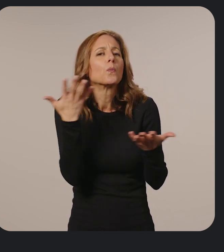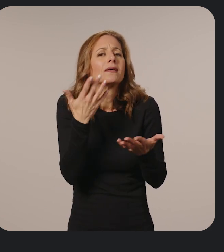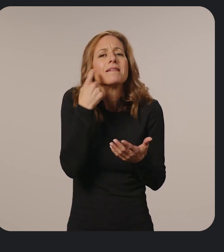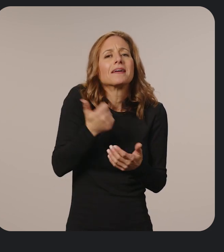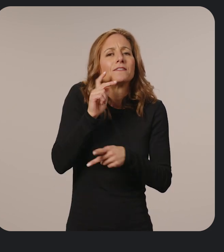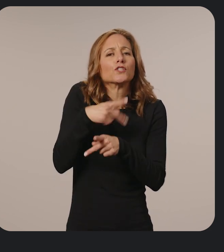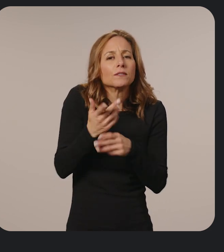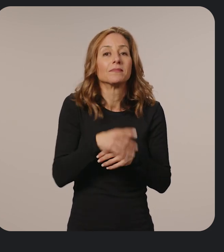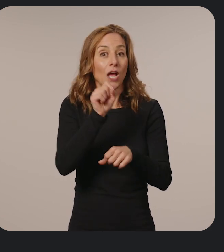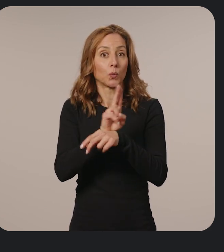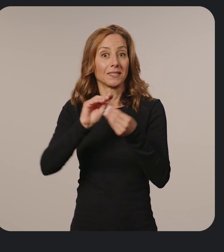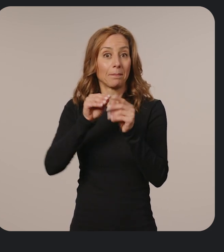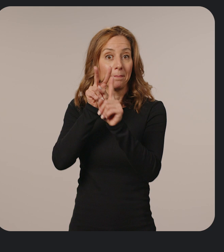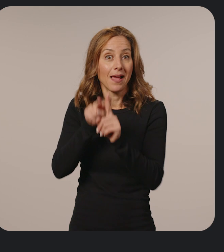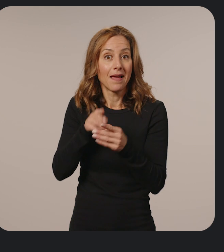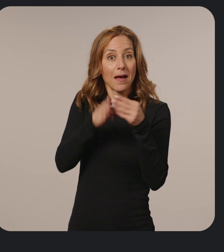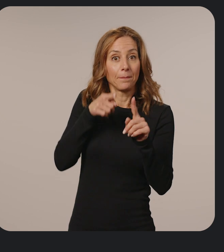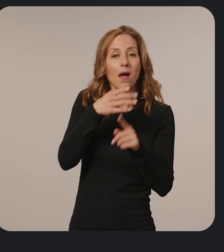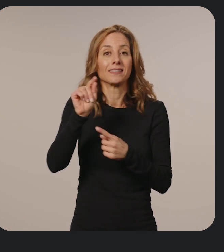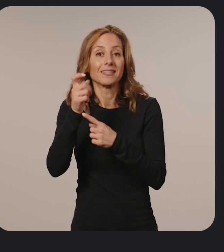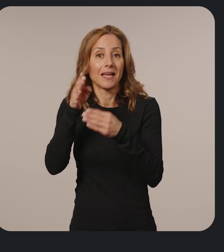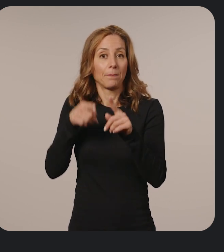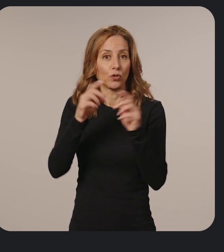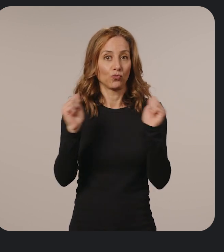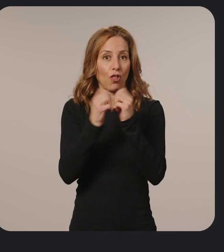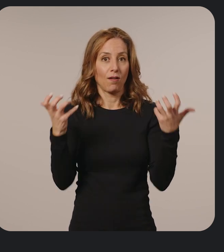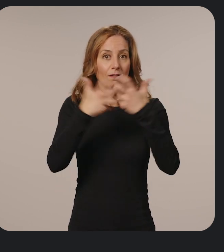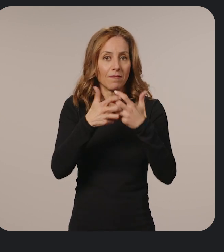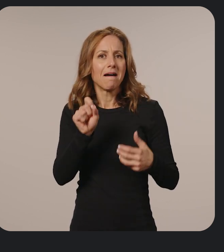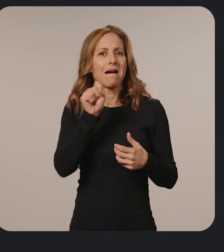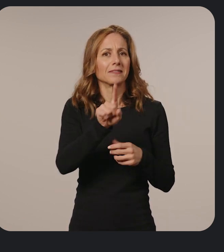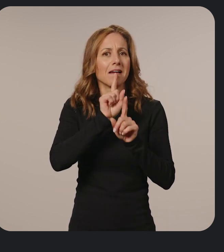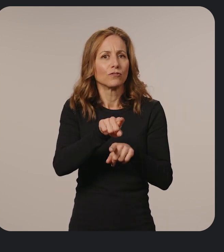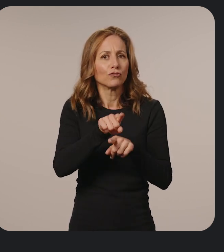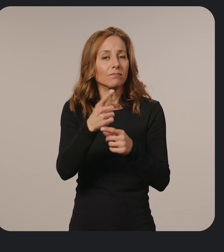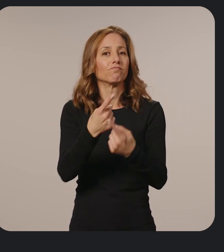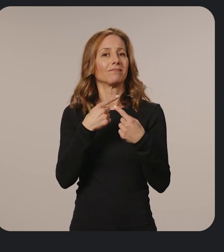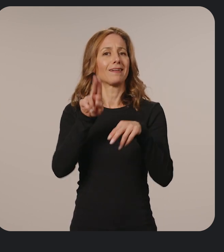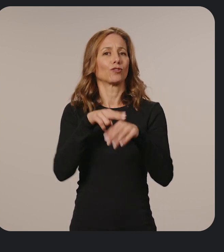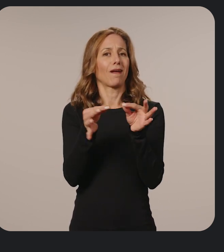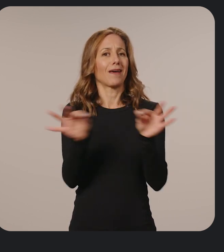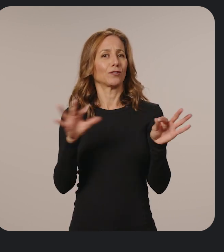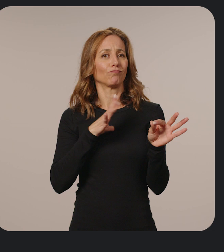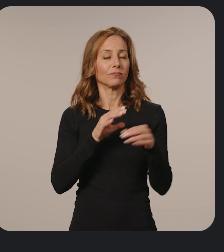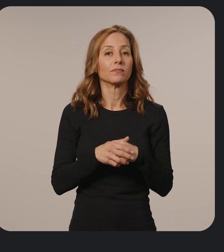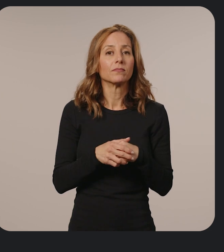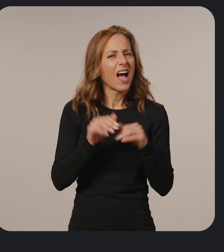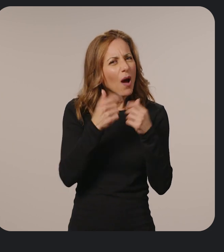together to ask and answer this with natural language. So how does this work? The first step is to use the embeddings endpoint